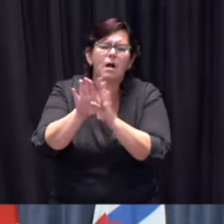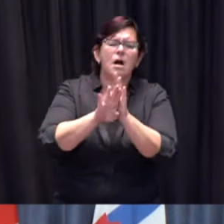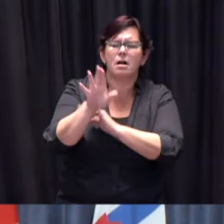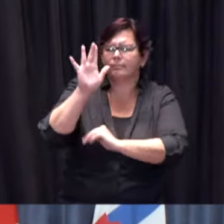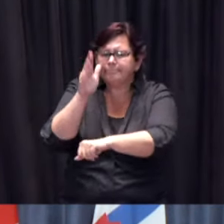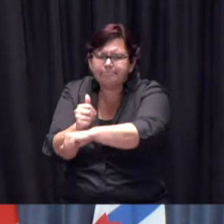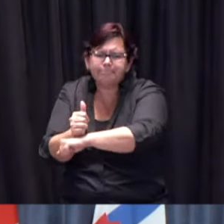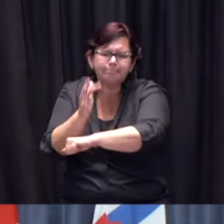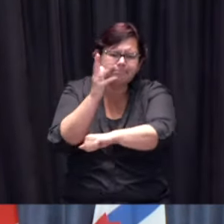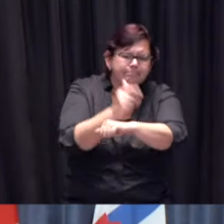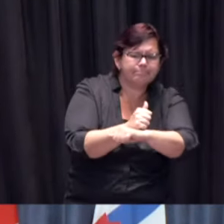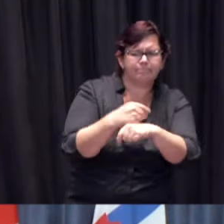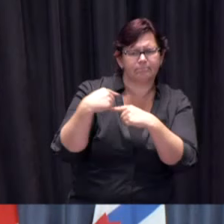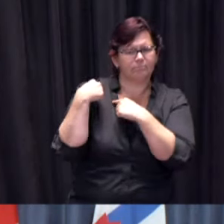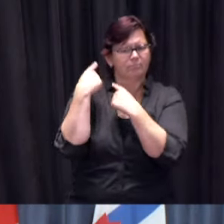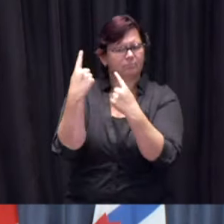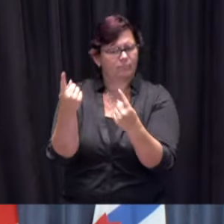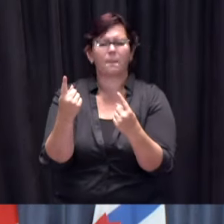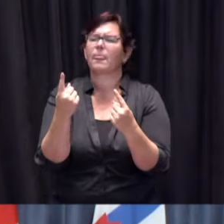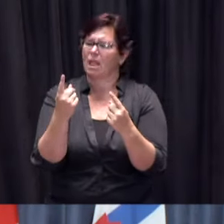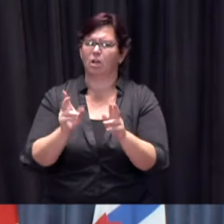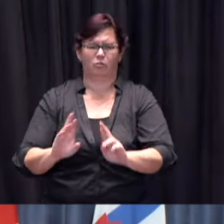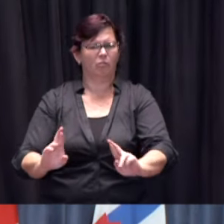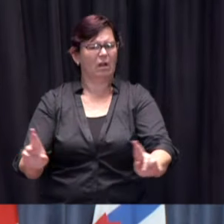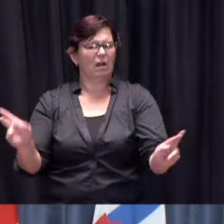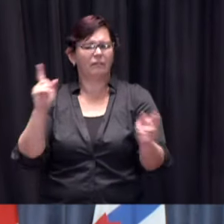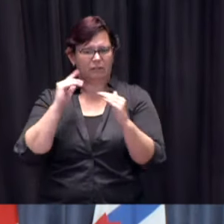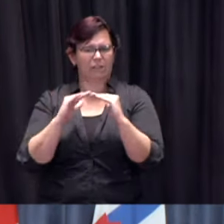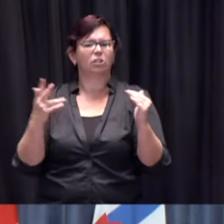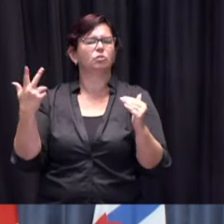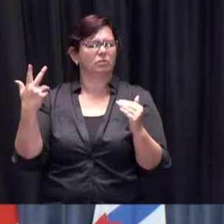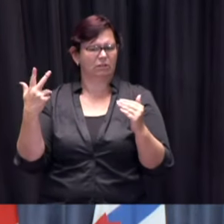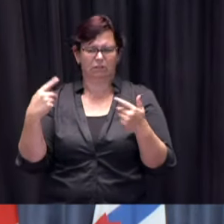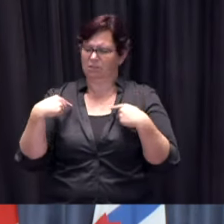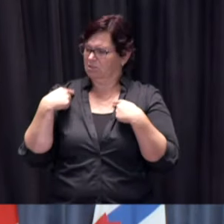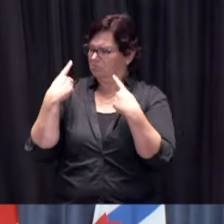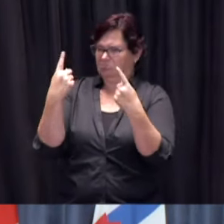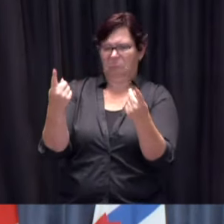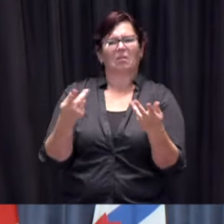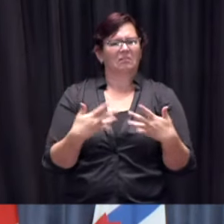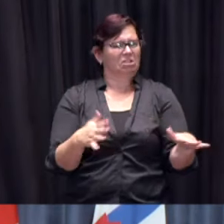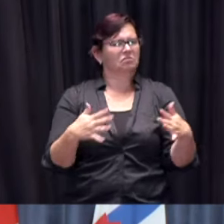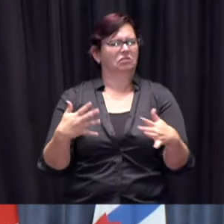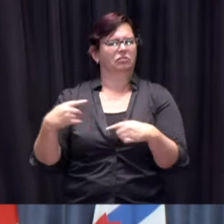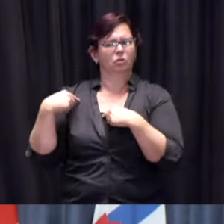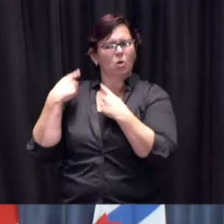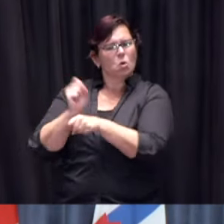ready for Stage 3 that work has largely been done and so the whole objective was to make sure that when the